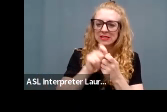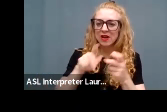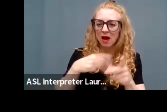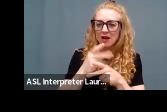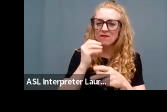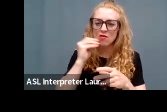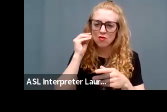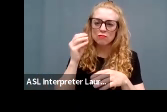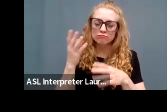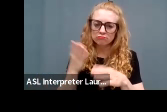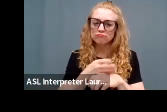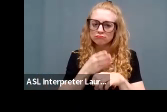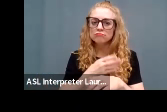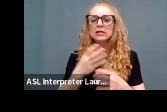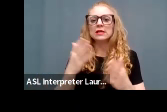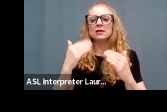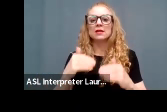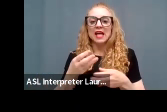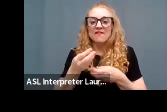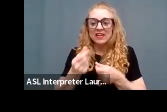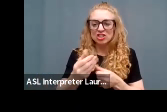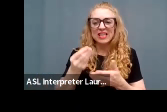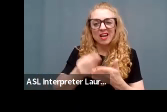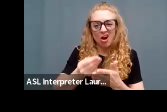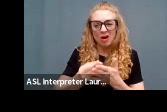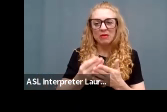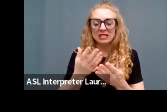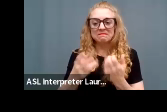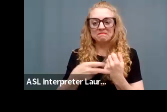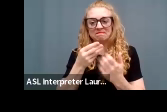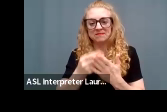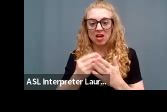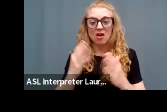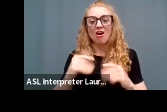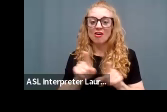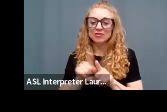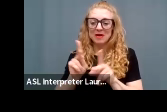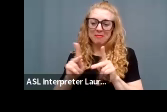efficiency and economy and a lot of folks like the novelty here the cool factor of having a